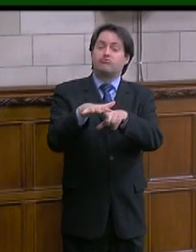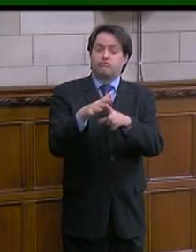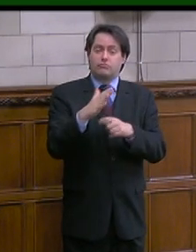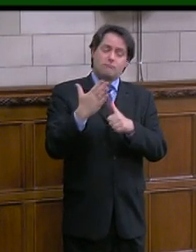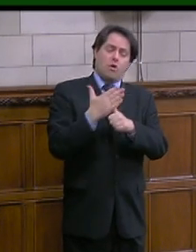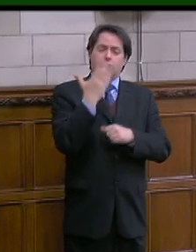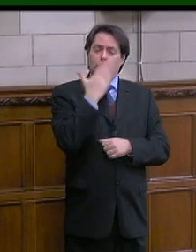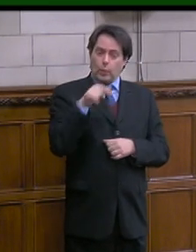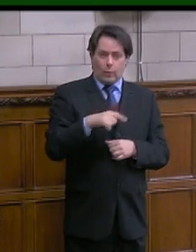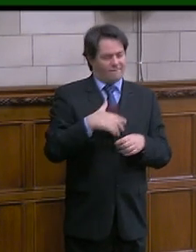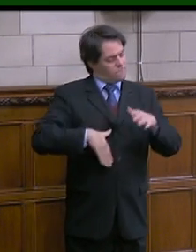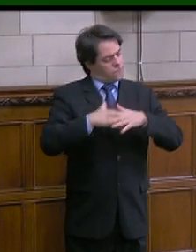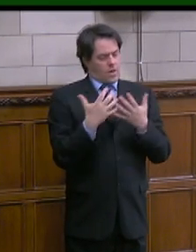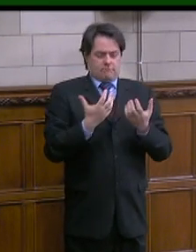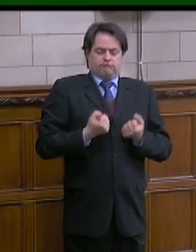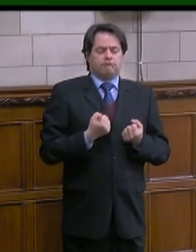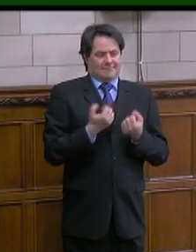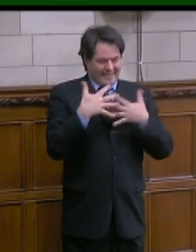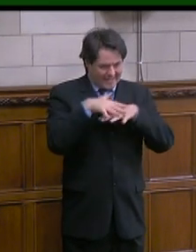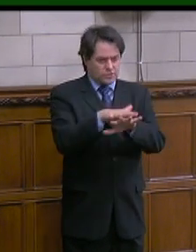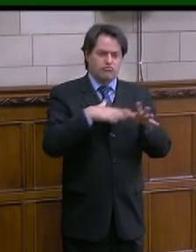that had fully embraced the integration of all children.